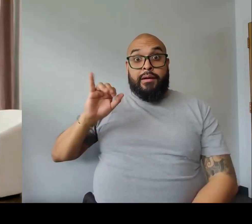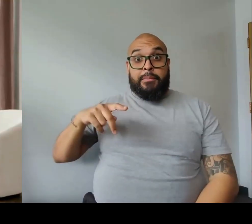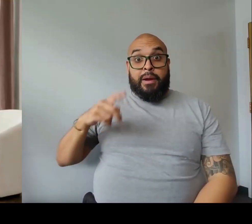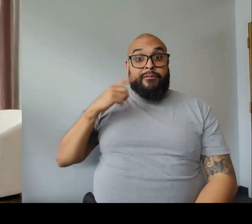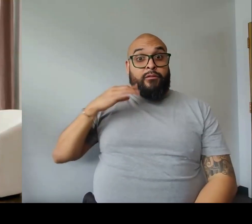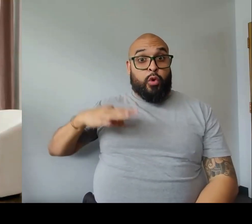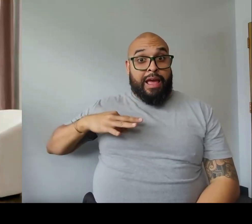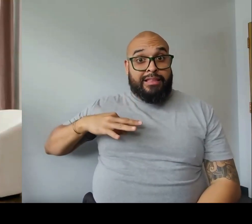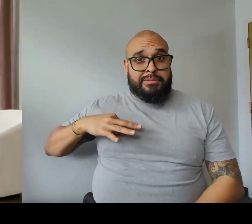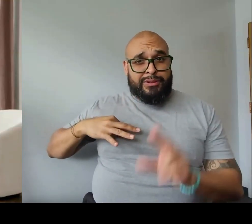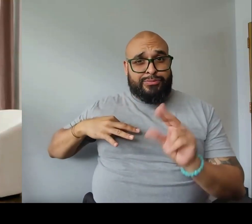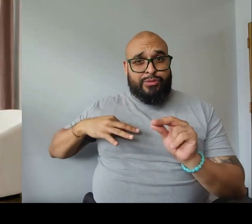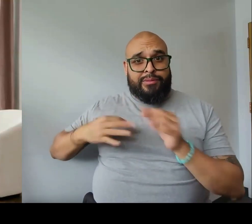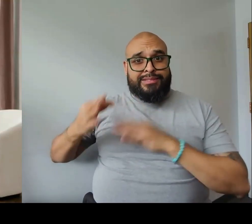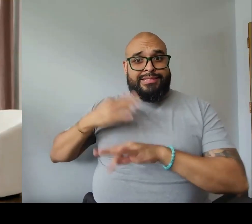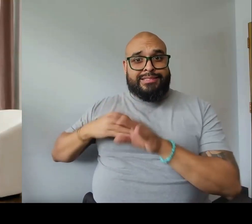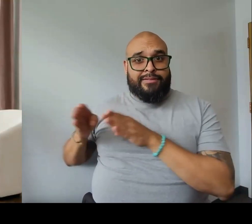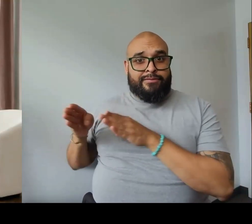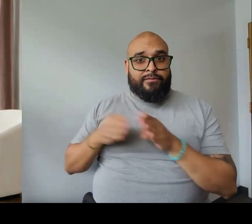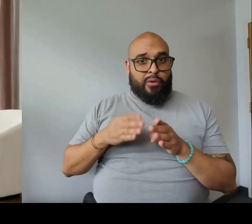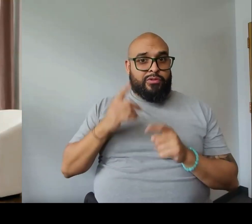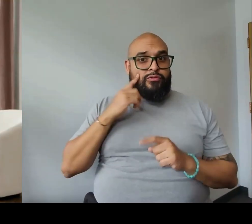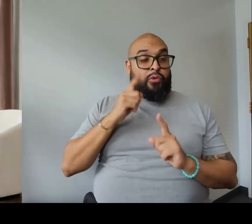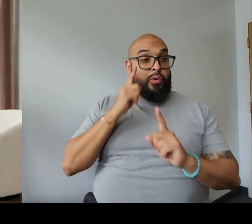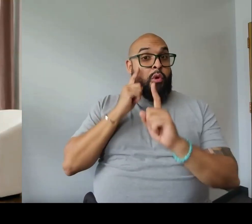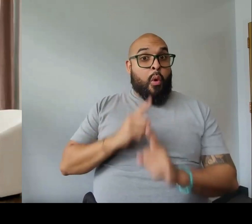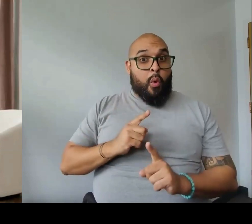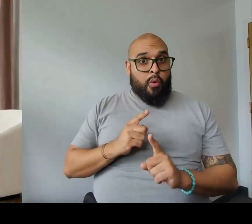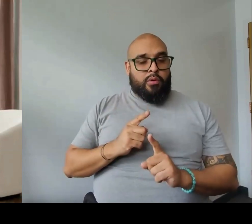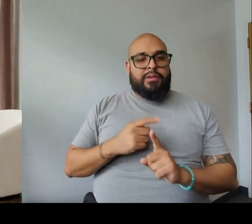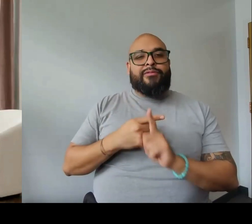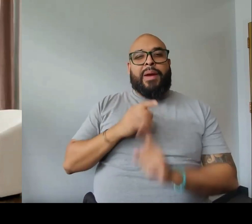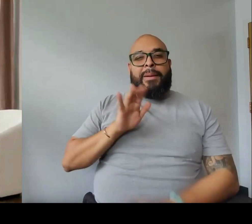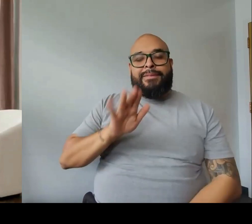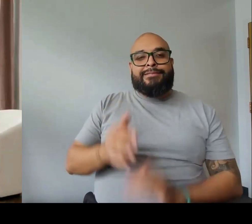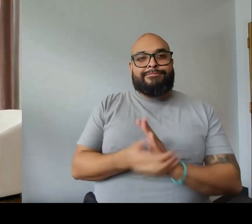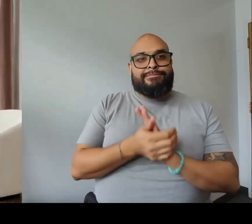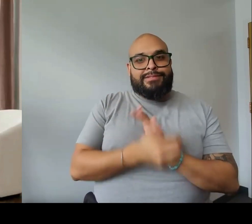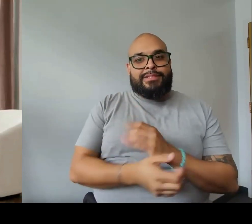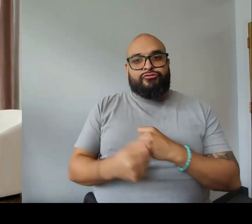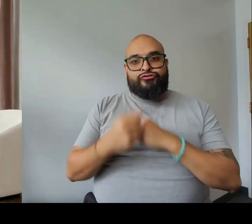We're gonna focus that IEP and the goals based on their strengths and weaknesses and what they need.